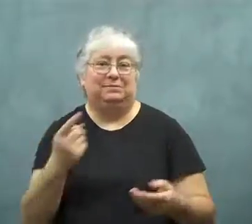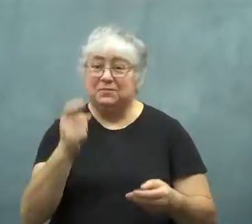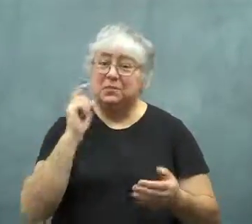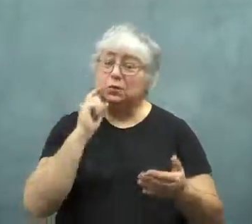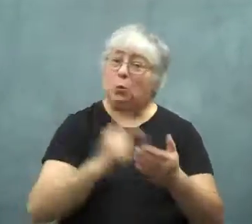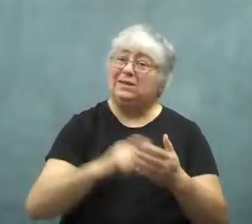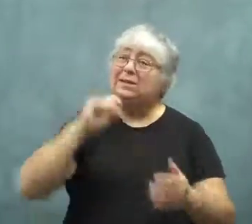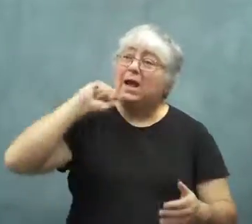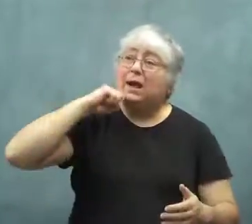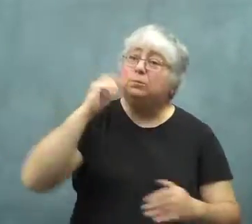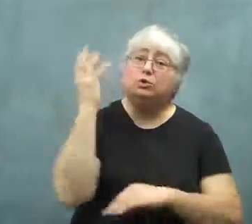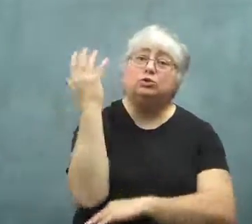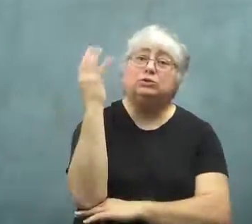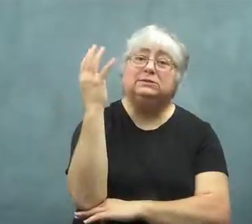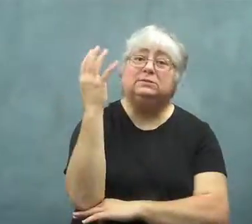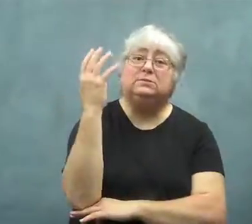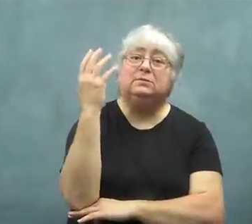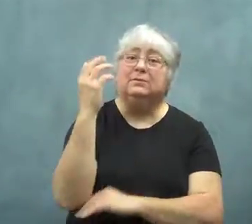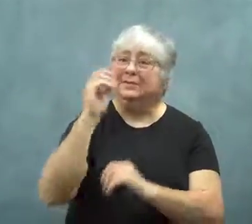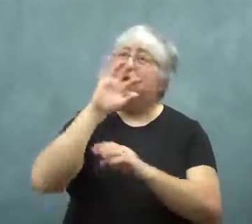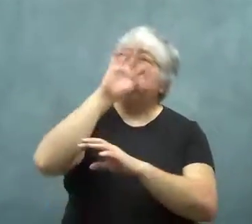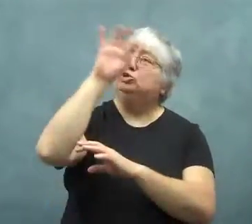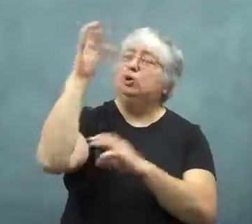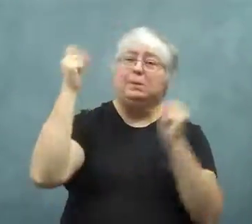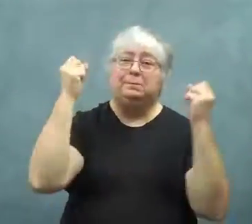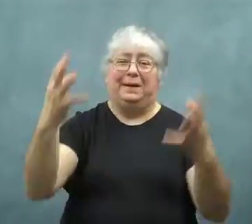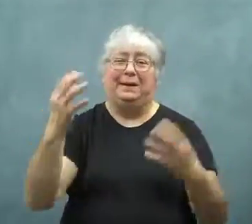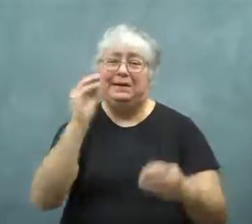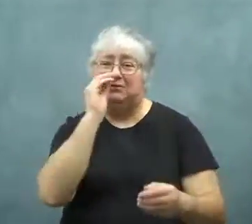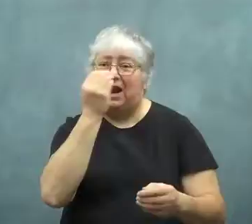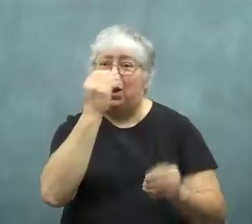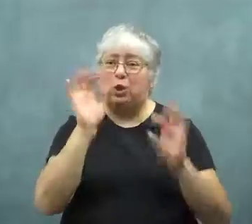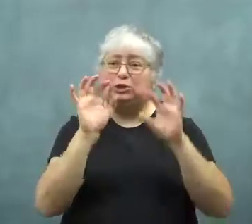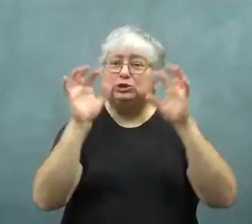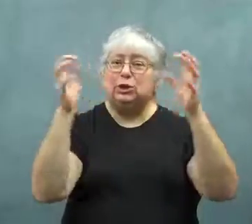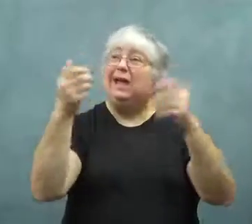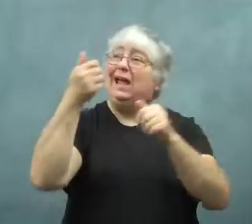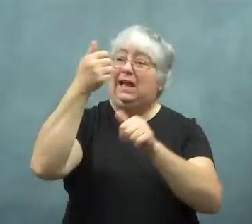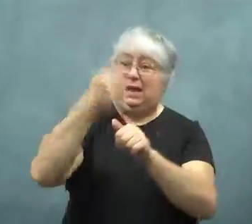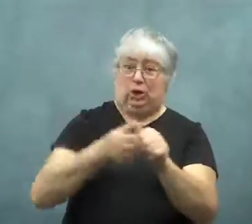You've seen apple trees with multitudes of blossoms.